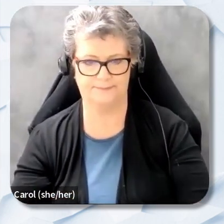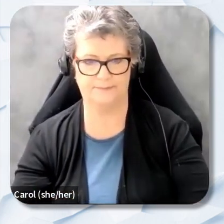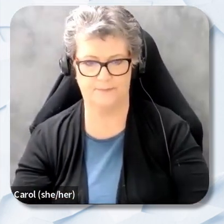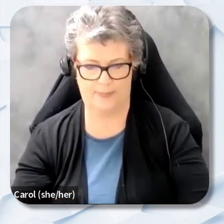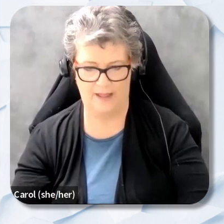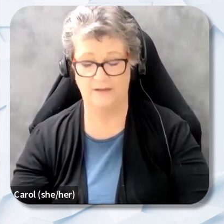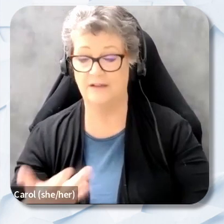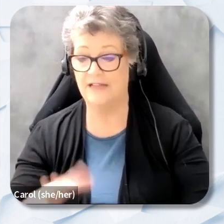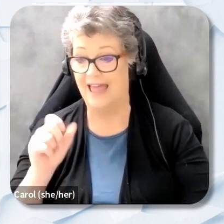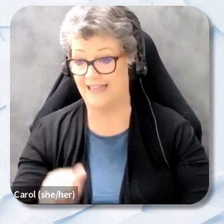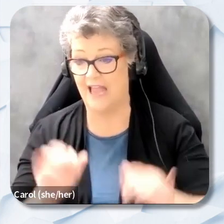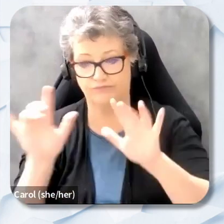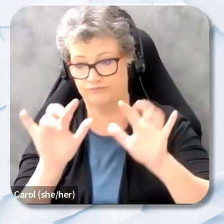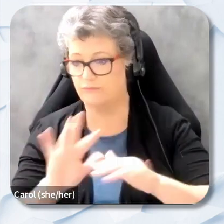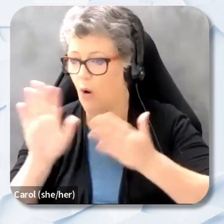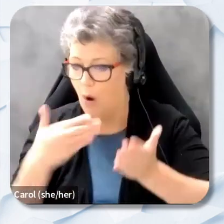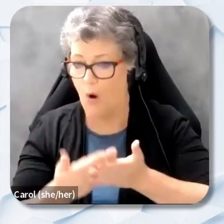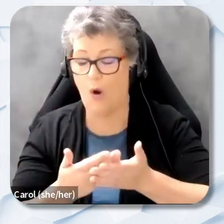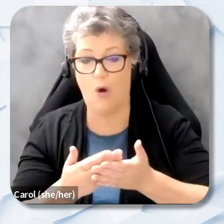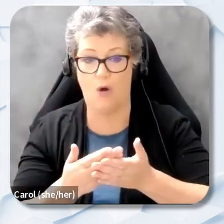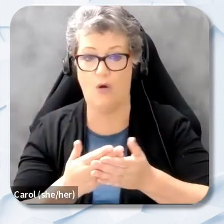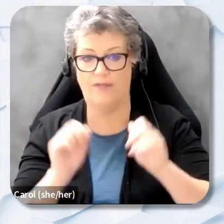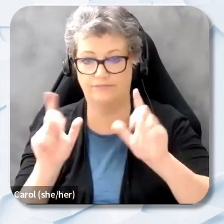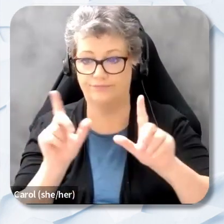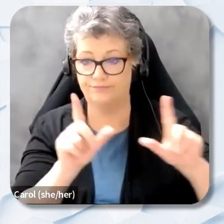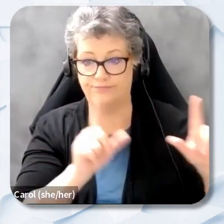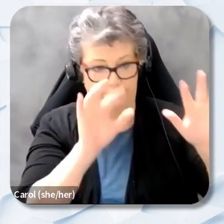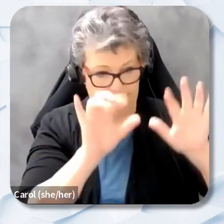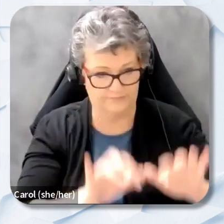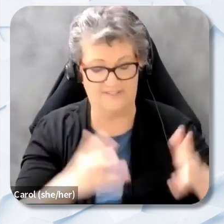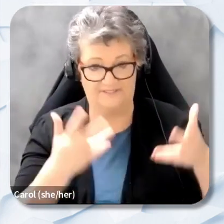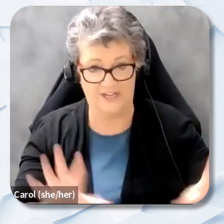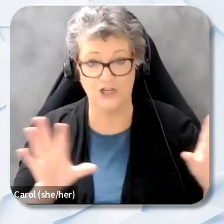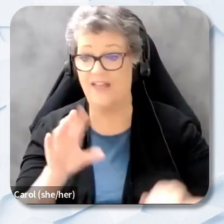After LEAs complete all of the applicable subsection categories, the database will direct